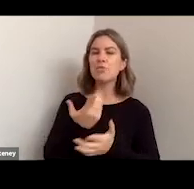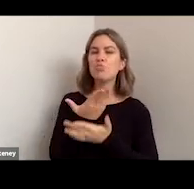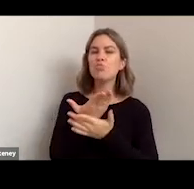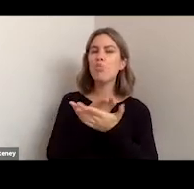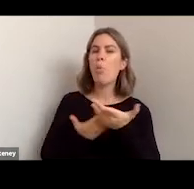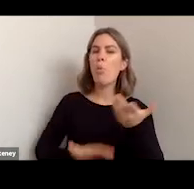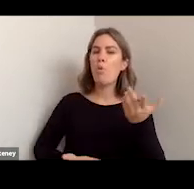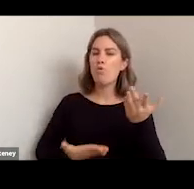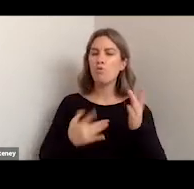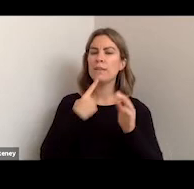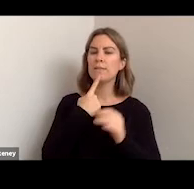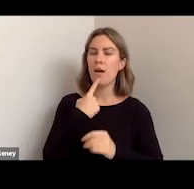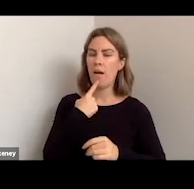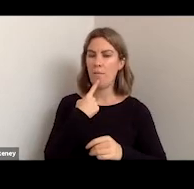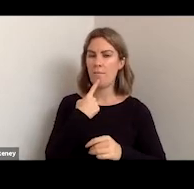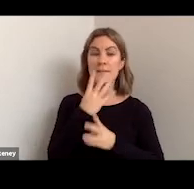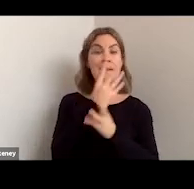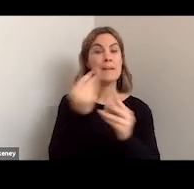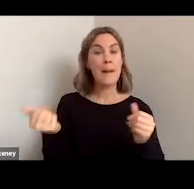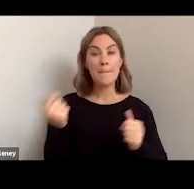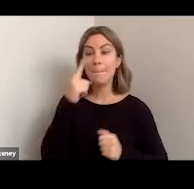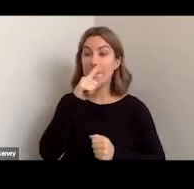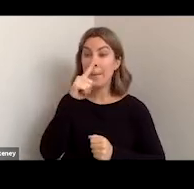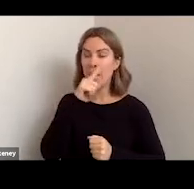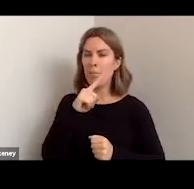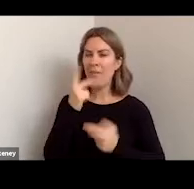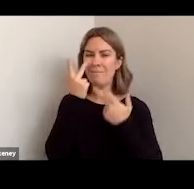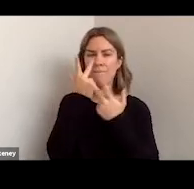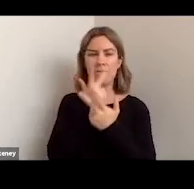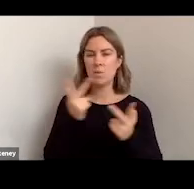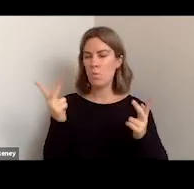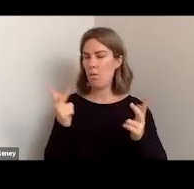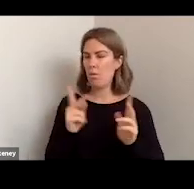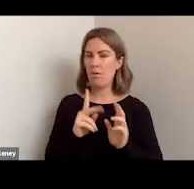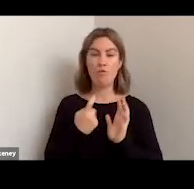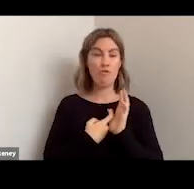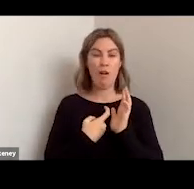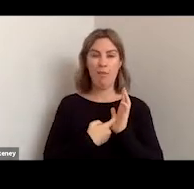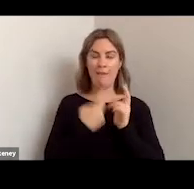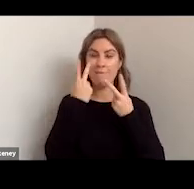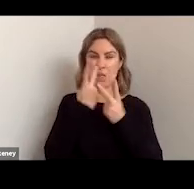visual and they much prefer a visual medium. So they like to watch